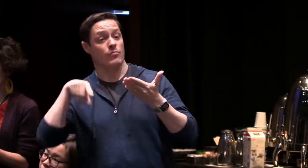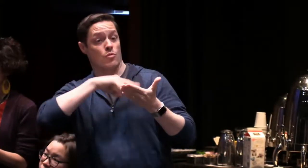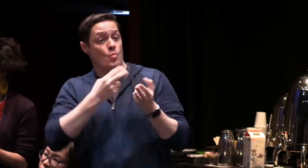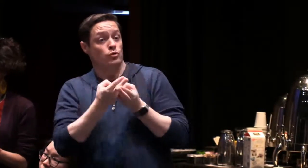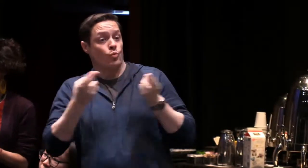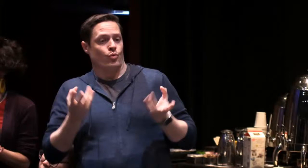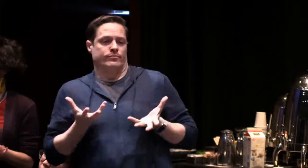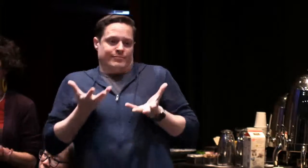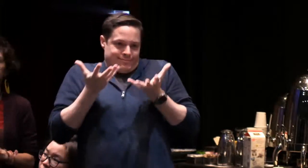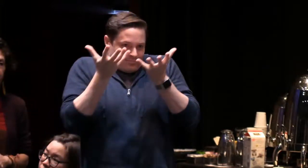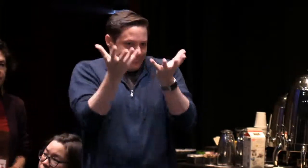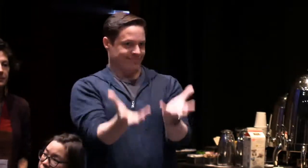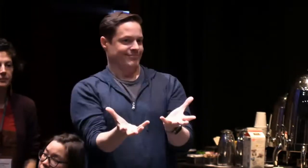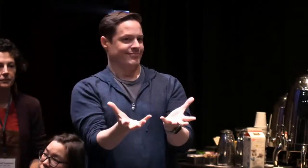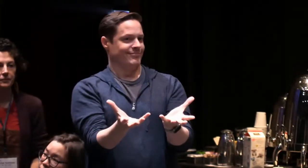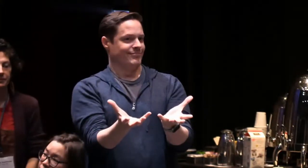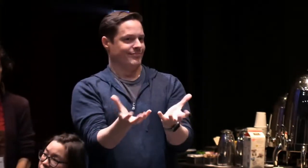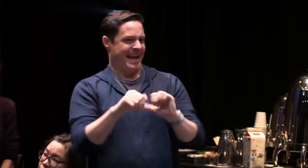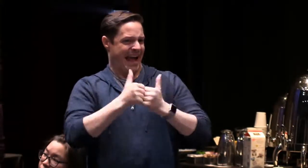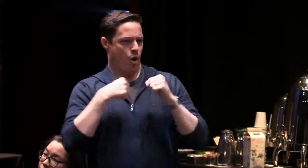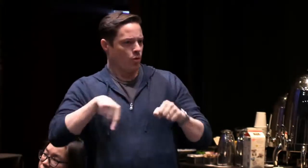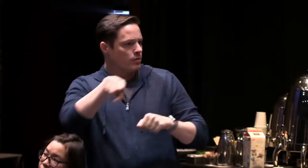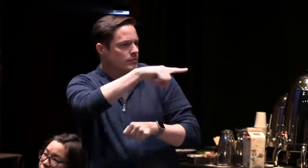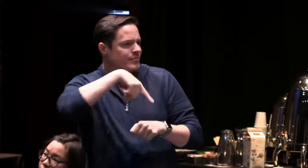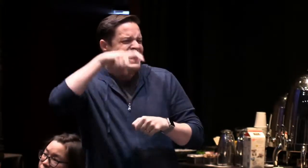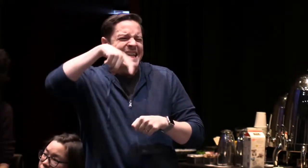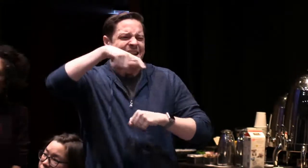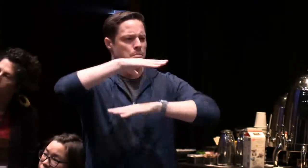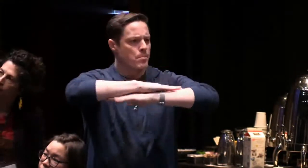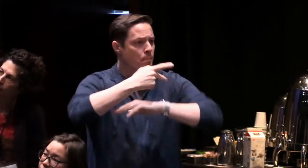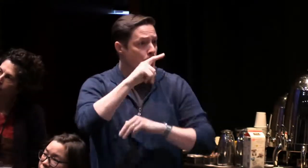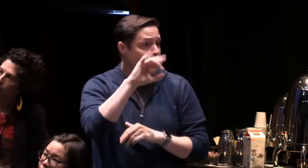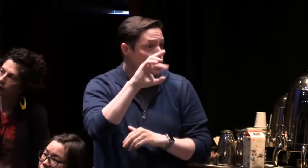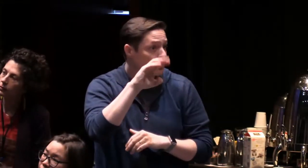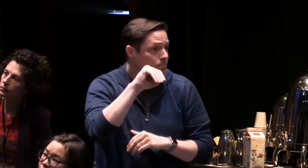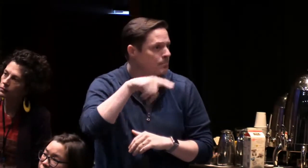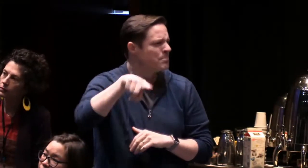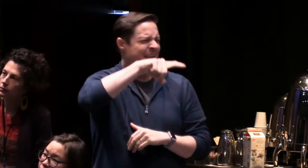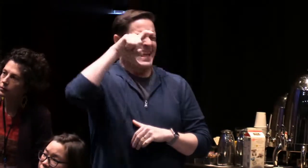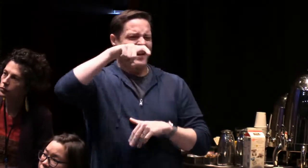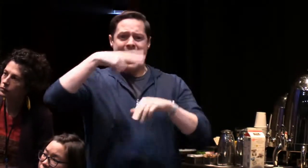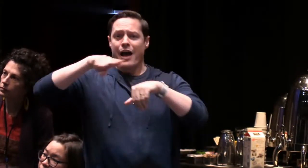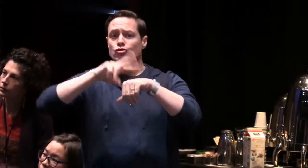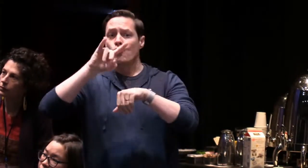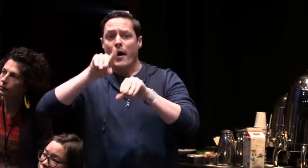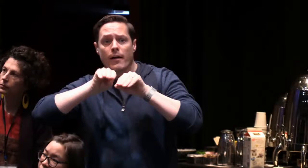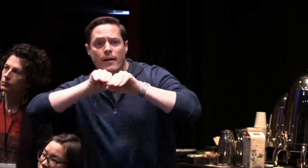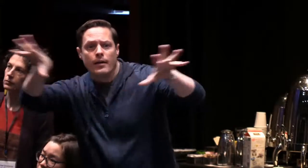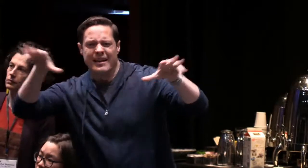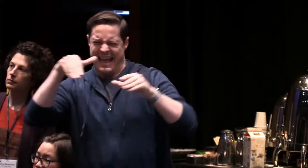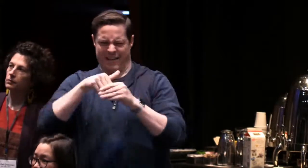of talented marketing people and film producers that we have to create a platform,